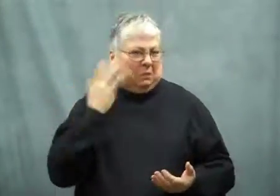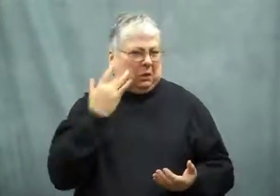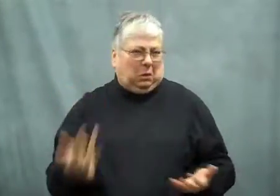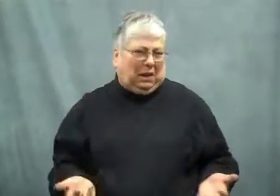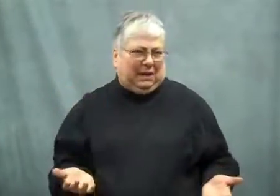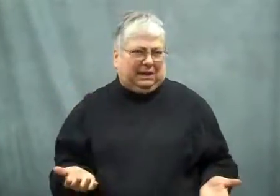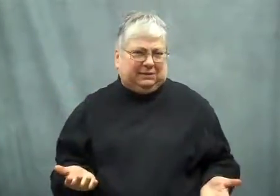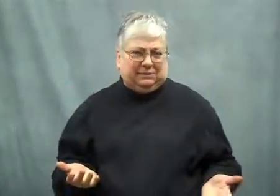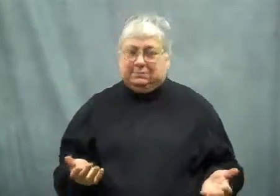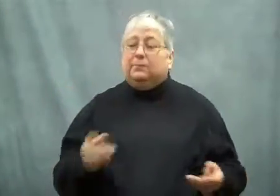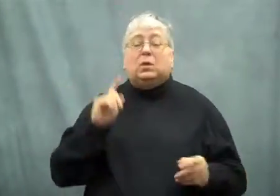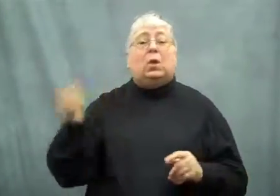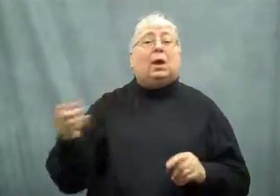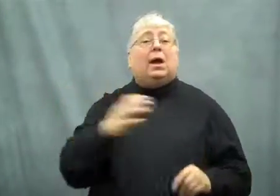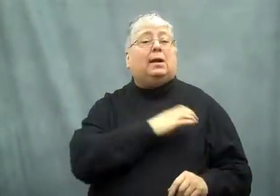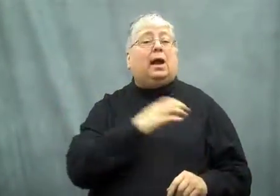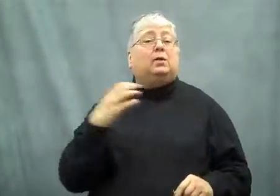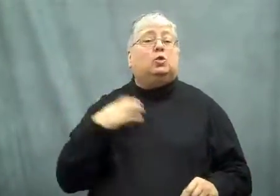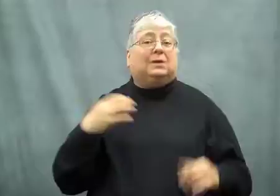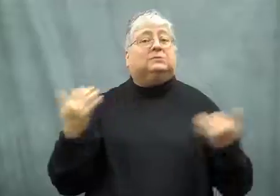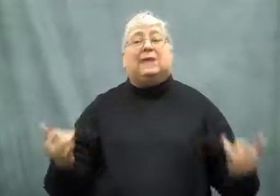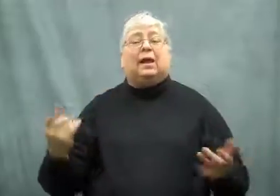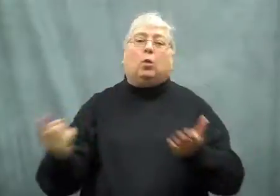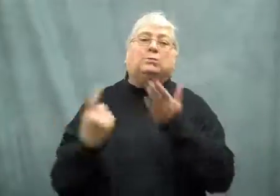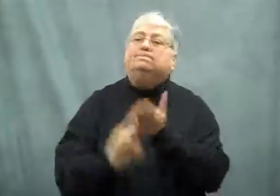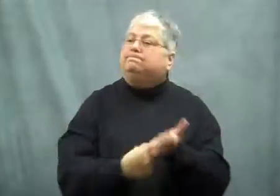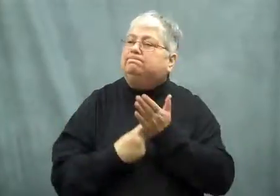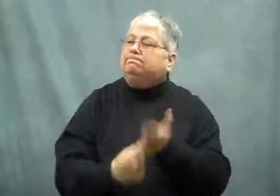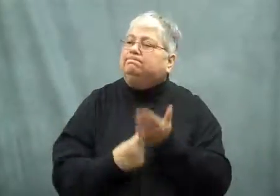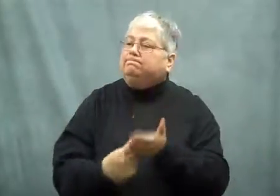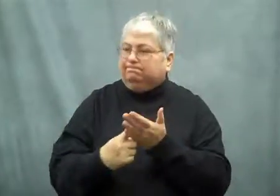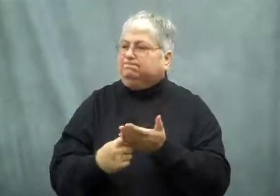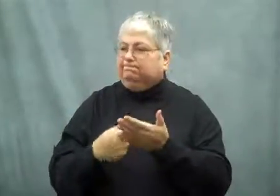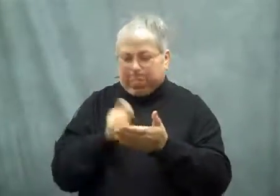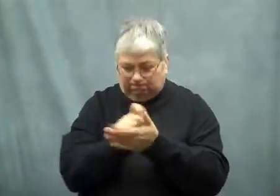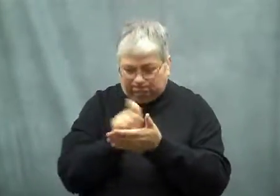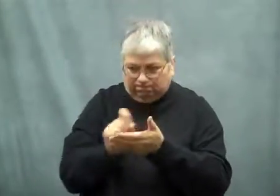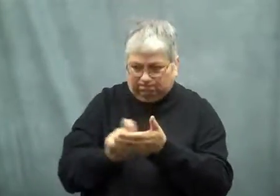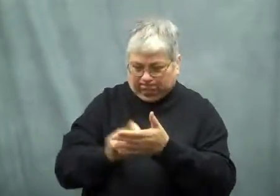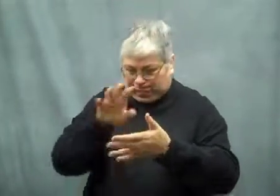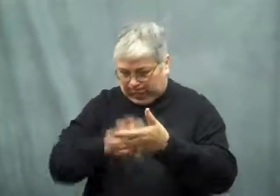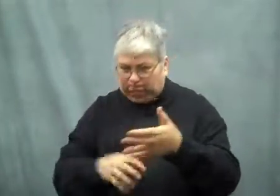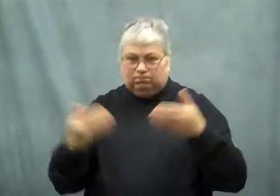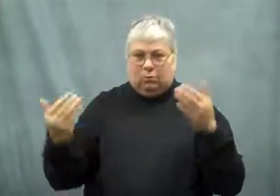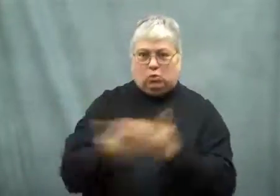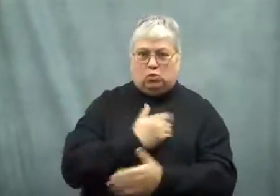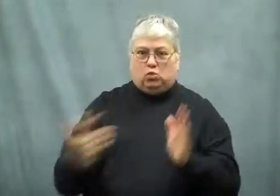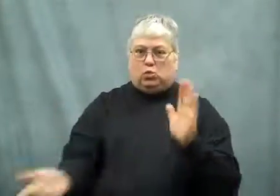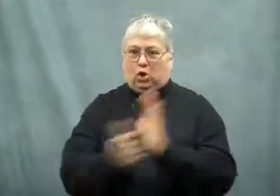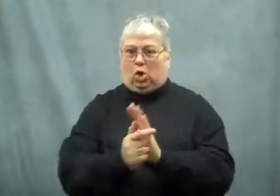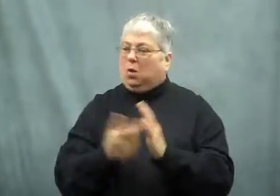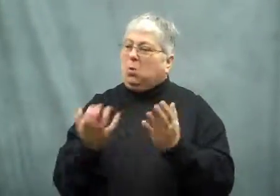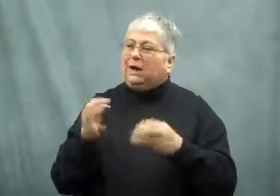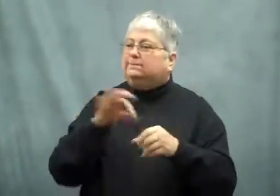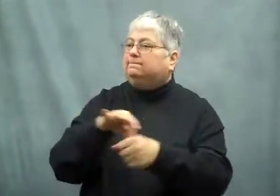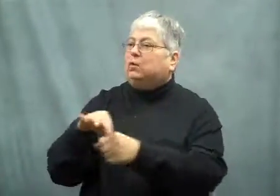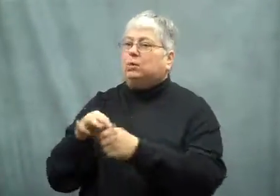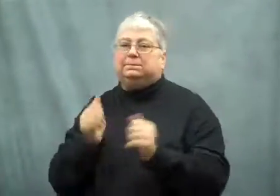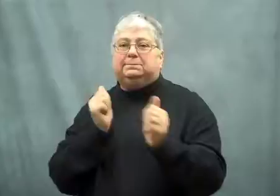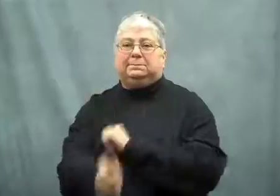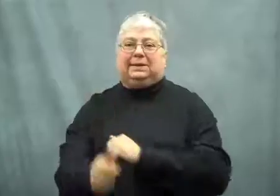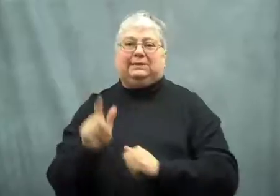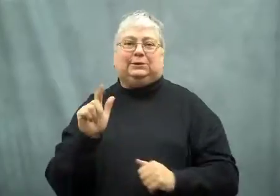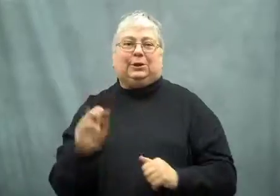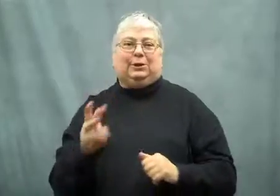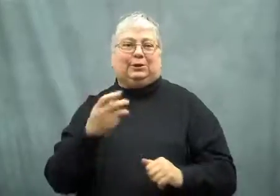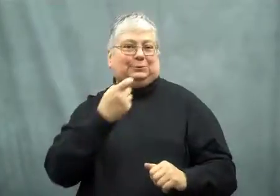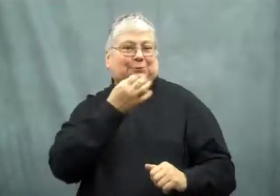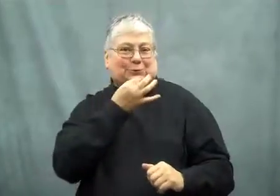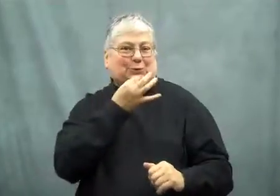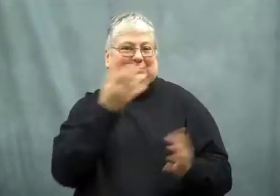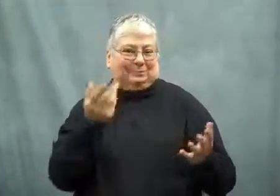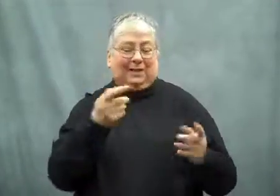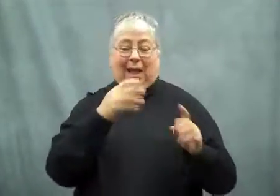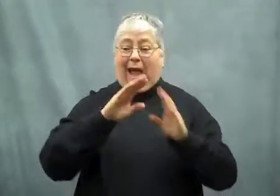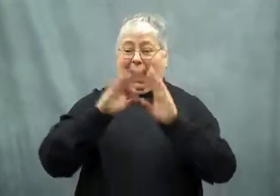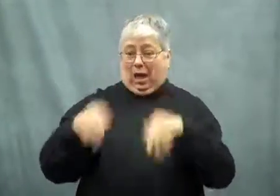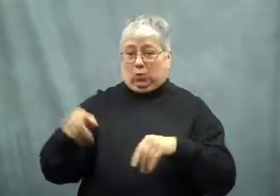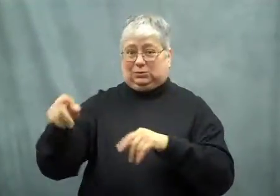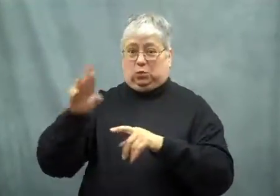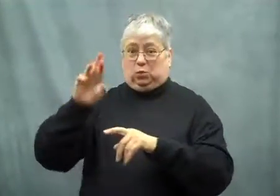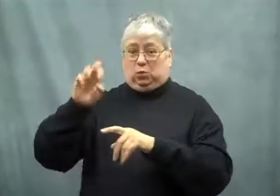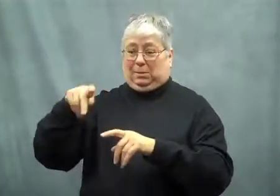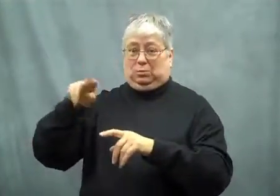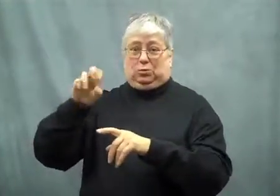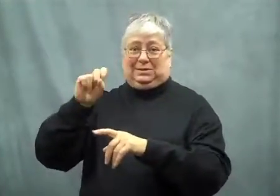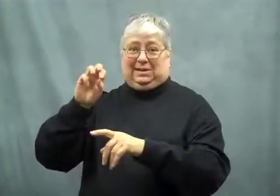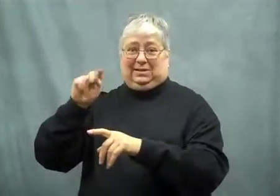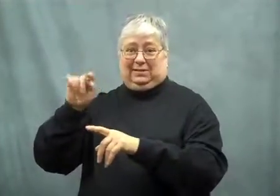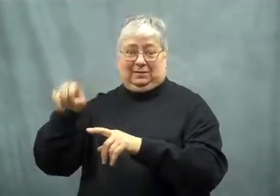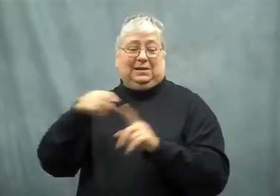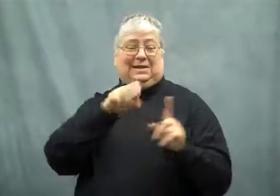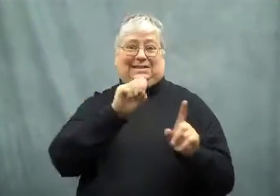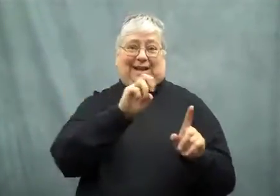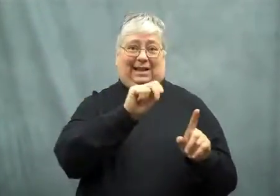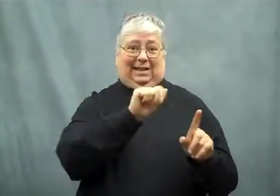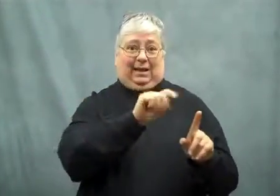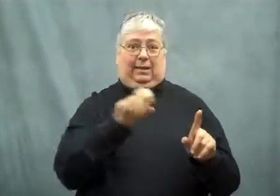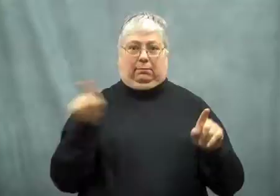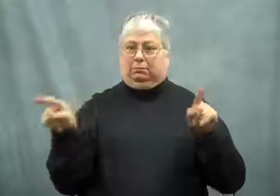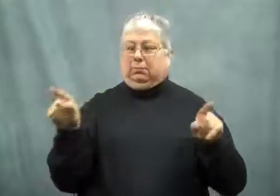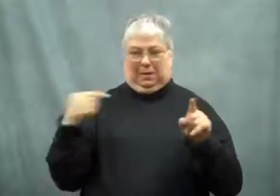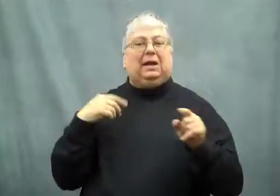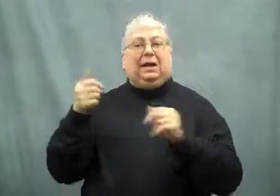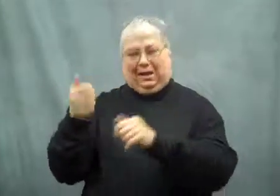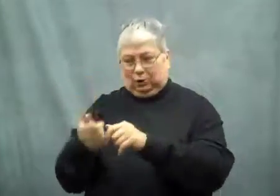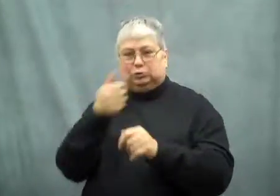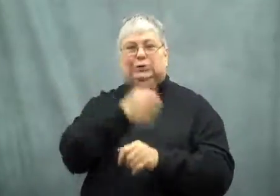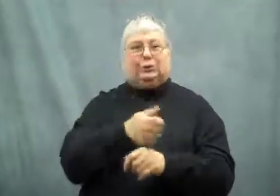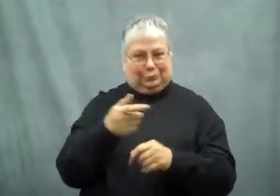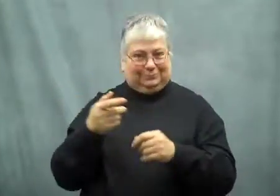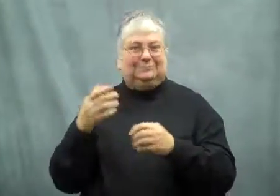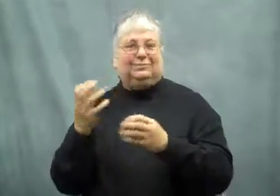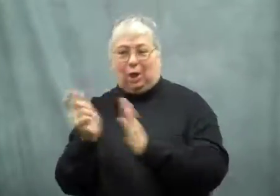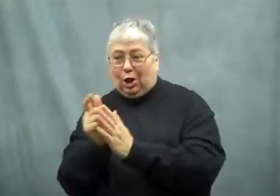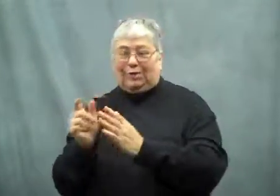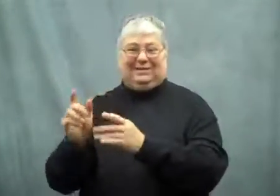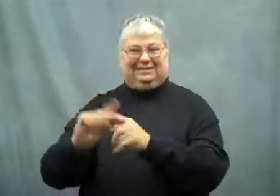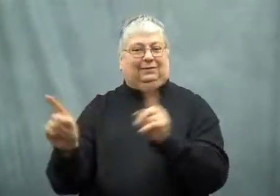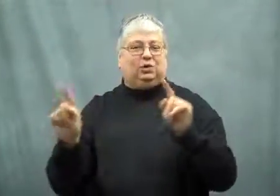The reason is that Congress is working on new legislation to be voted on soon.